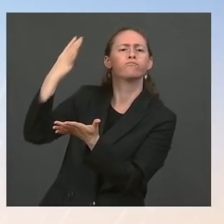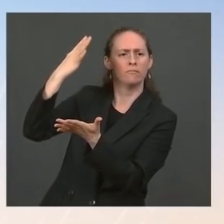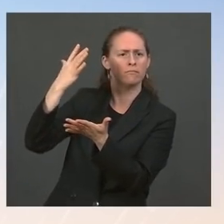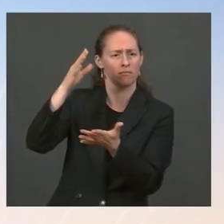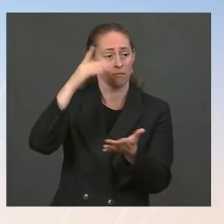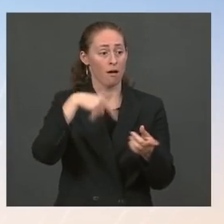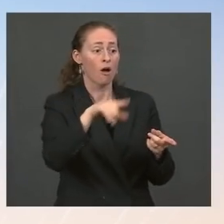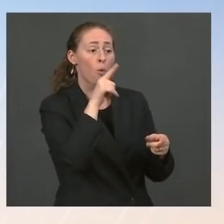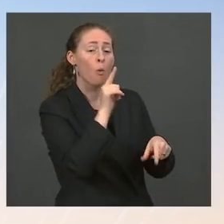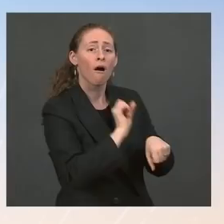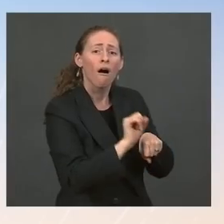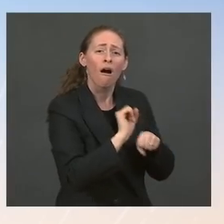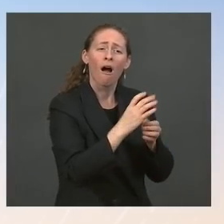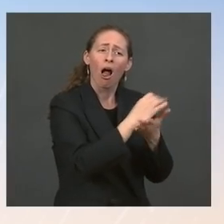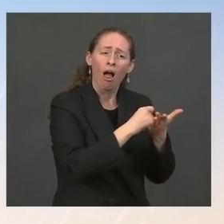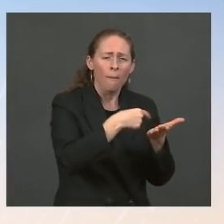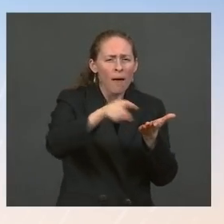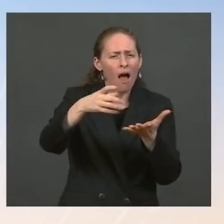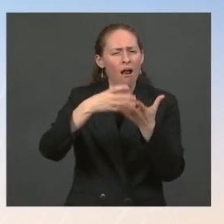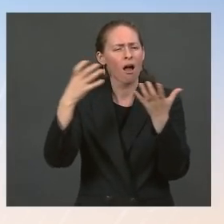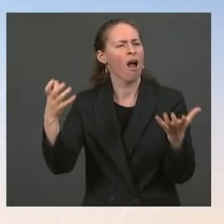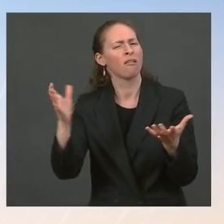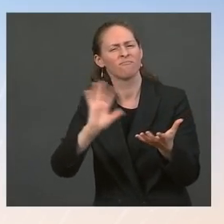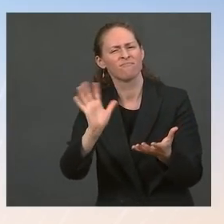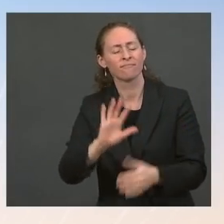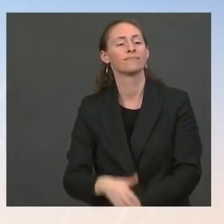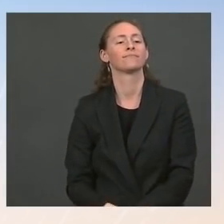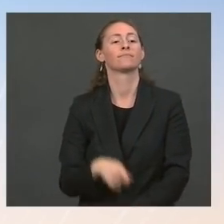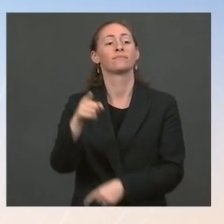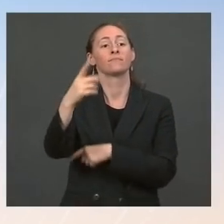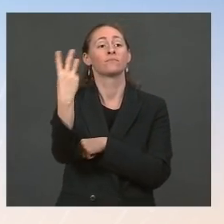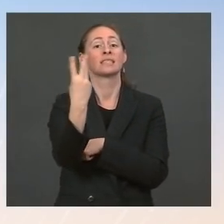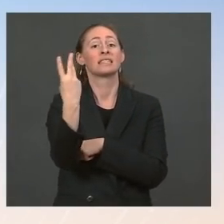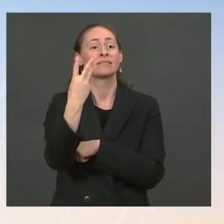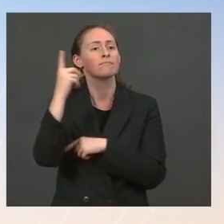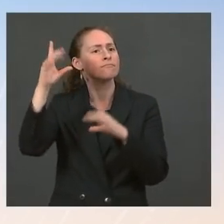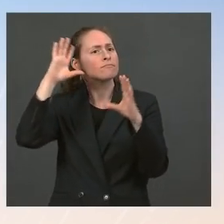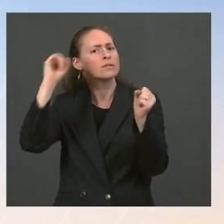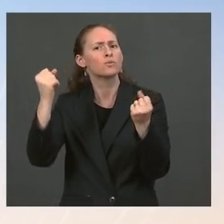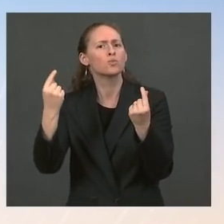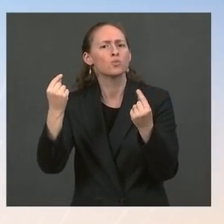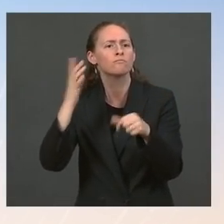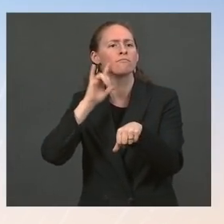on Wednesday, the President will travel to Scranton, Pennsylvania -- going back home, some might say --